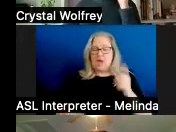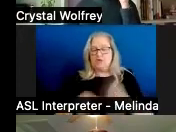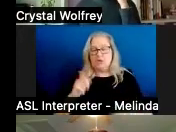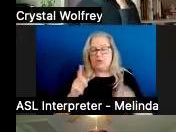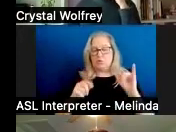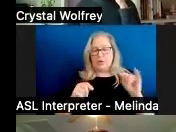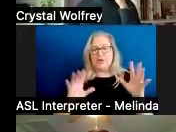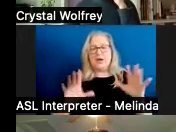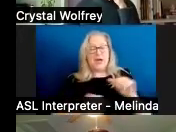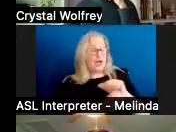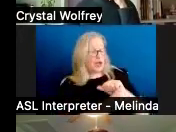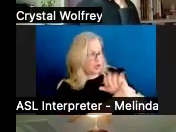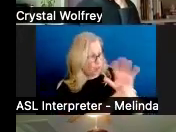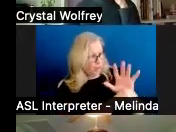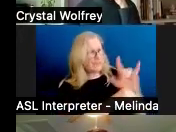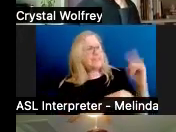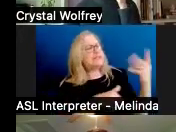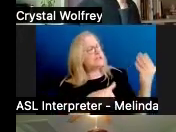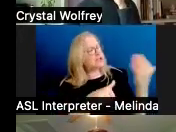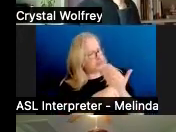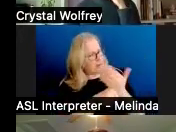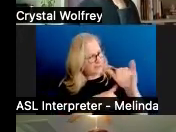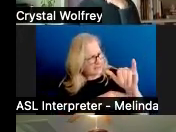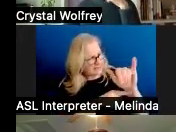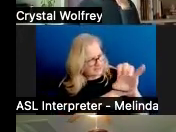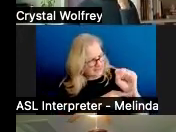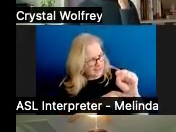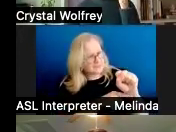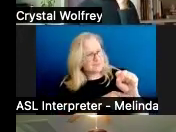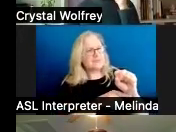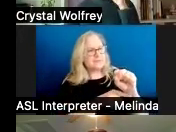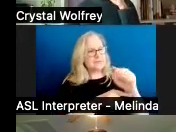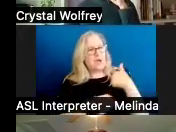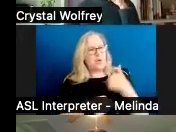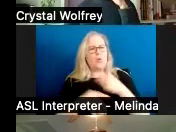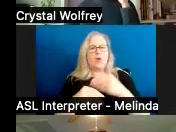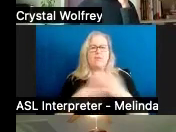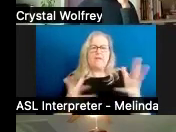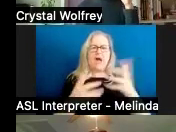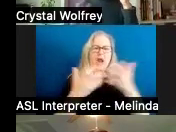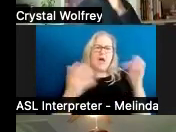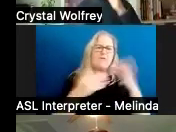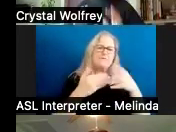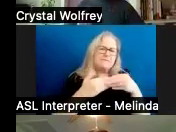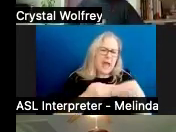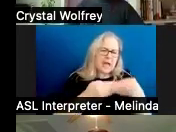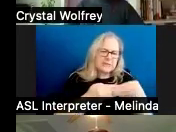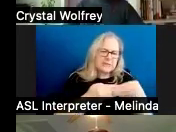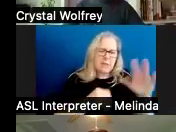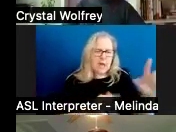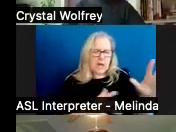COVID definitely disrupted a lot of things, and NIH even provided a lot of flexibility, but I'm a little confused at this point.